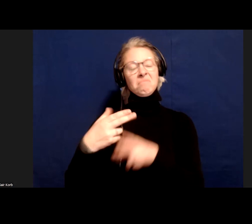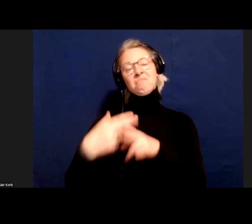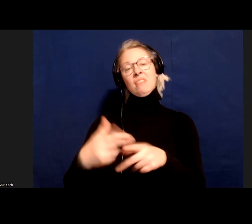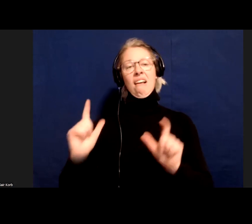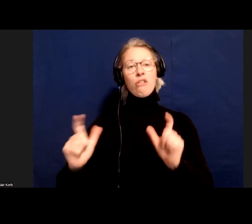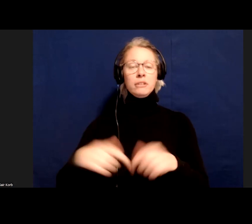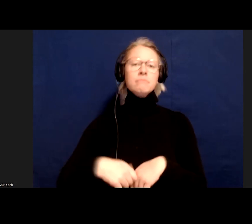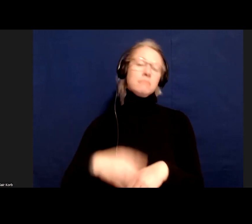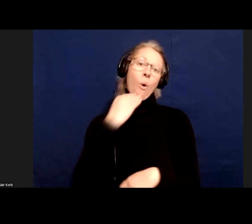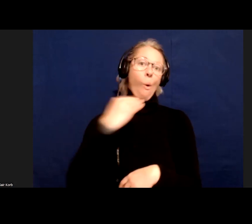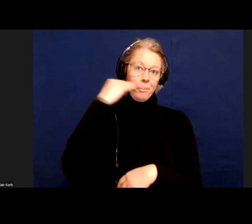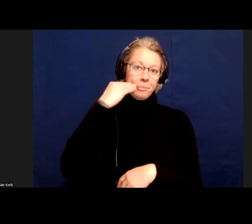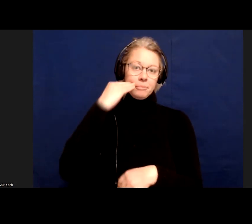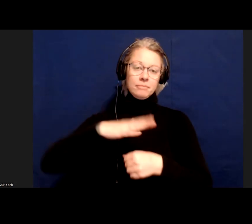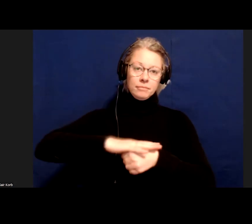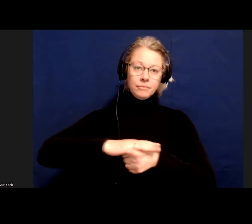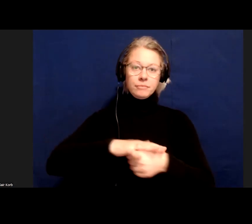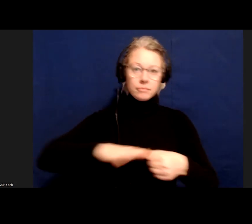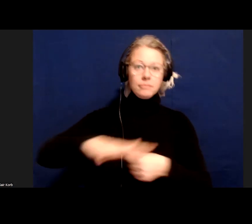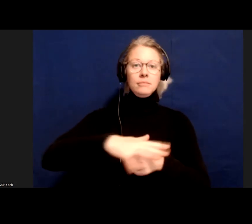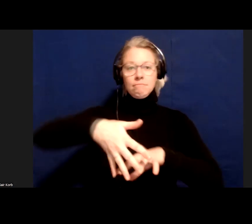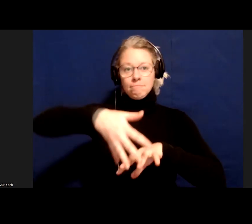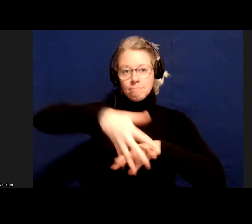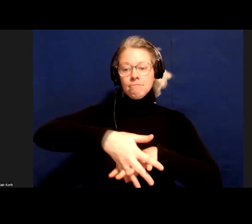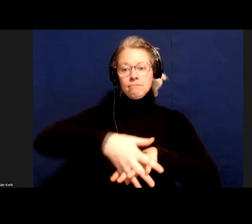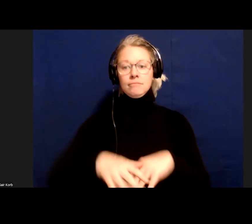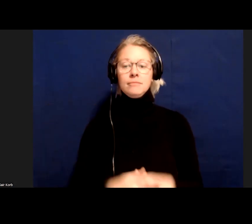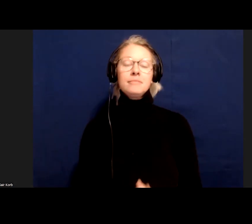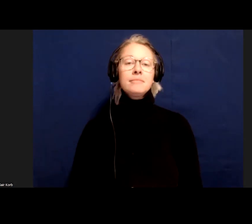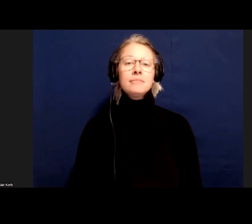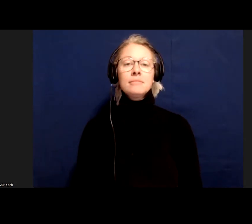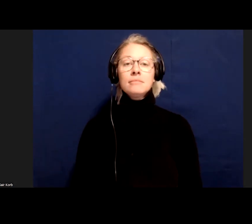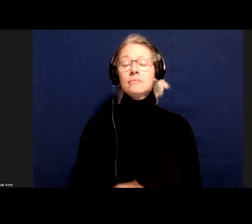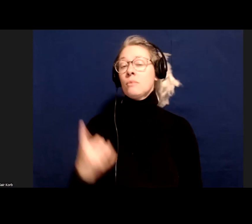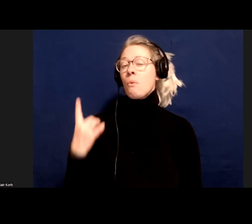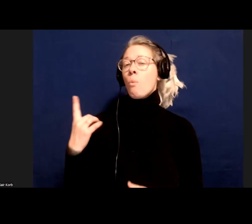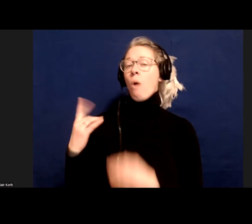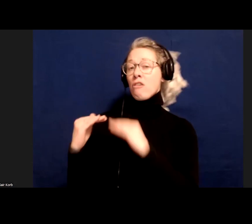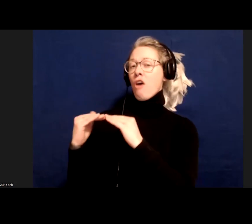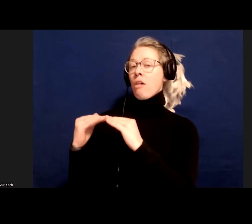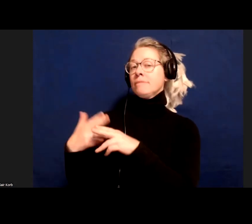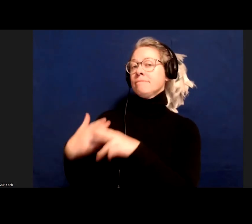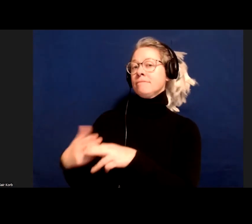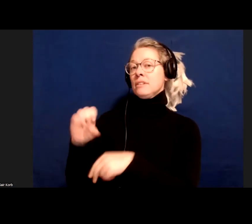I had a really great lesson from a colleague of ours, Sable Sweetgrass, who shared with